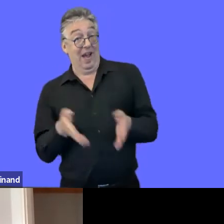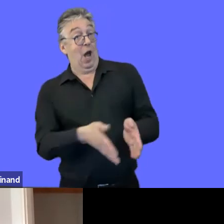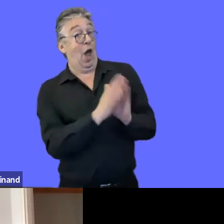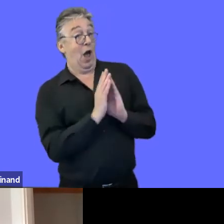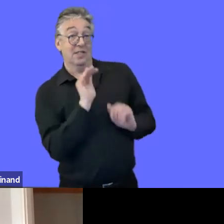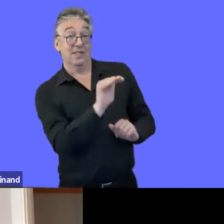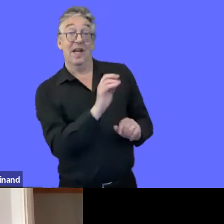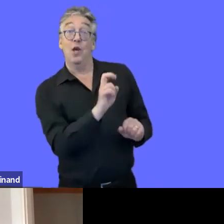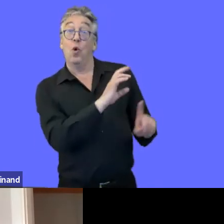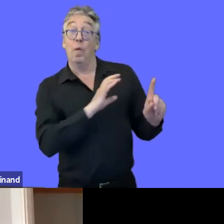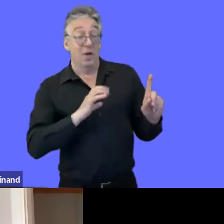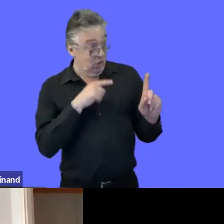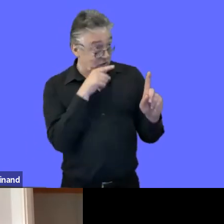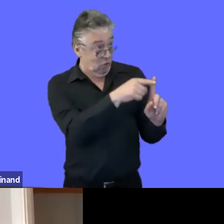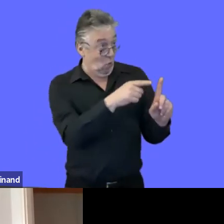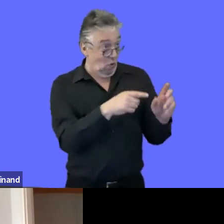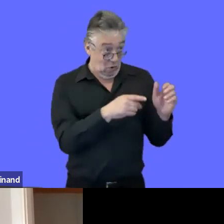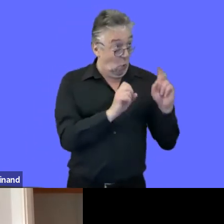to construct the plans’ new mini-institution.